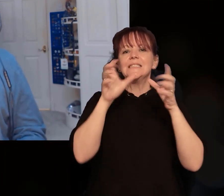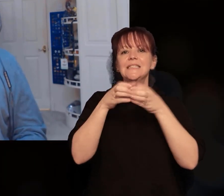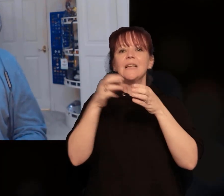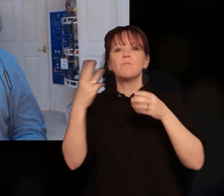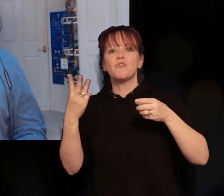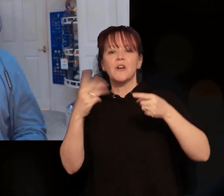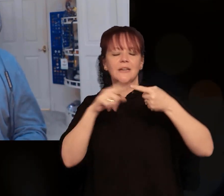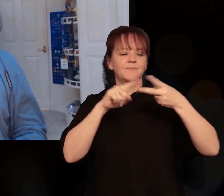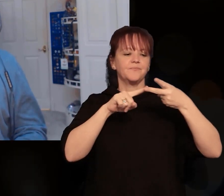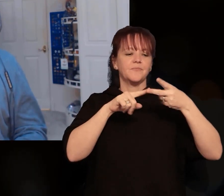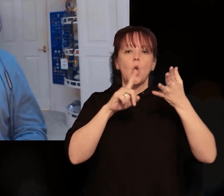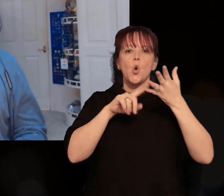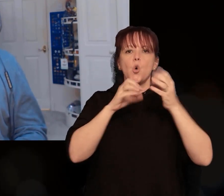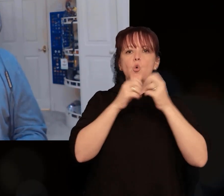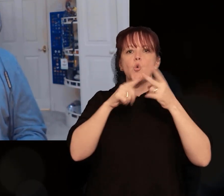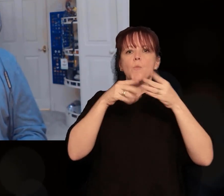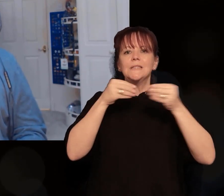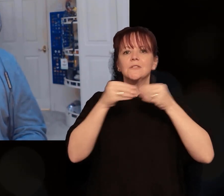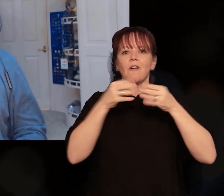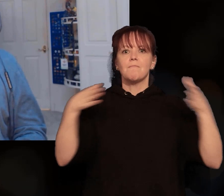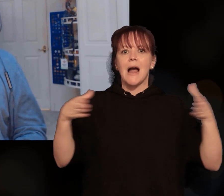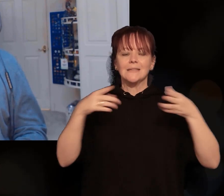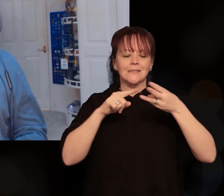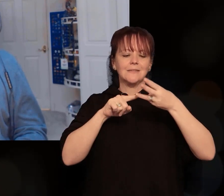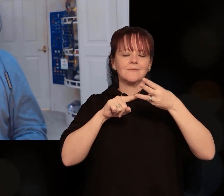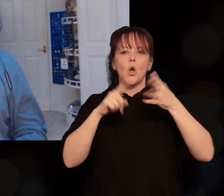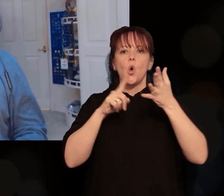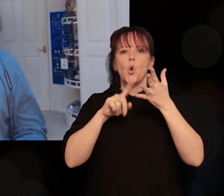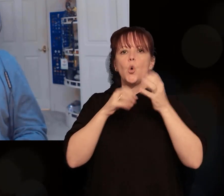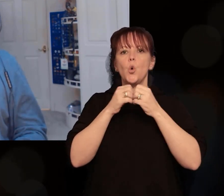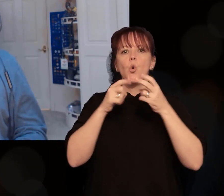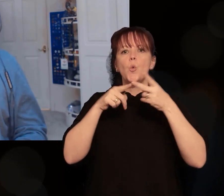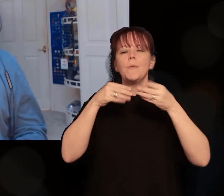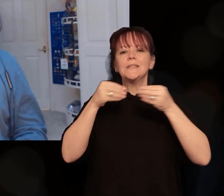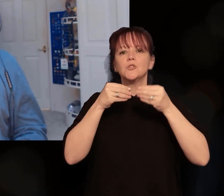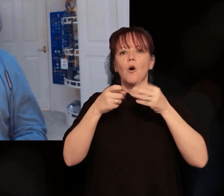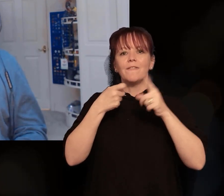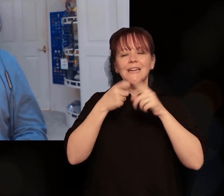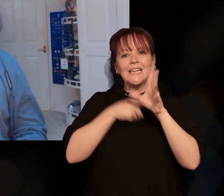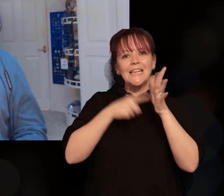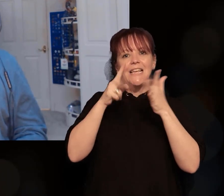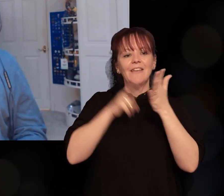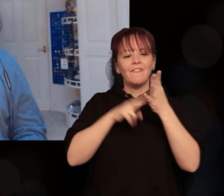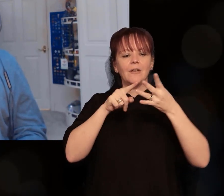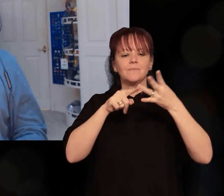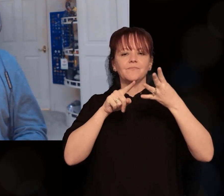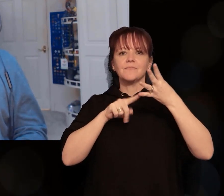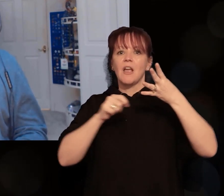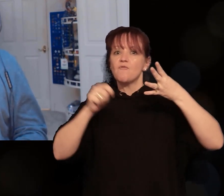Ubisoft Massive, Ubisoft Kyiv, Rare and Respawn.